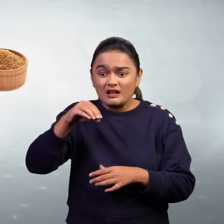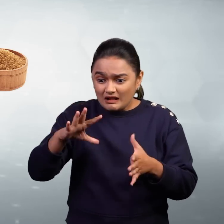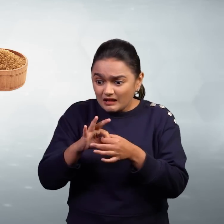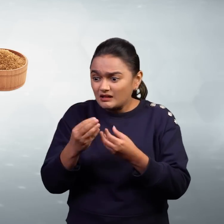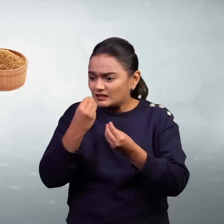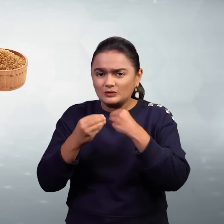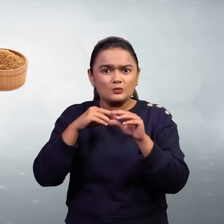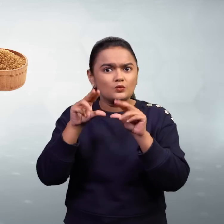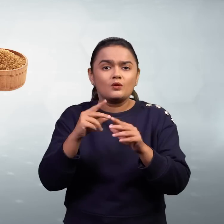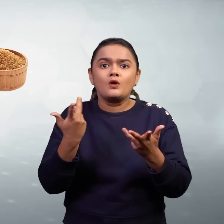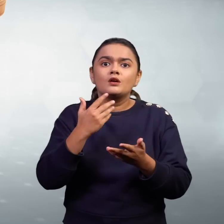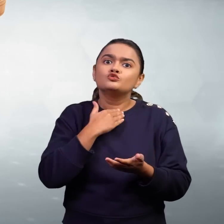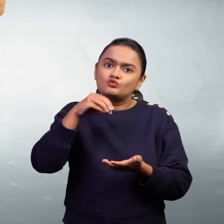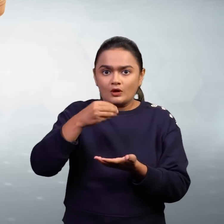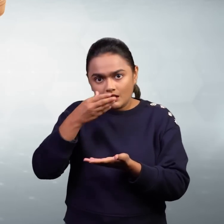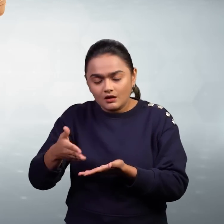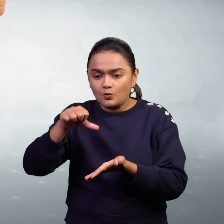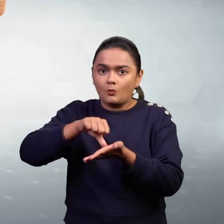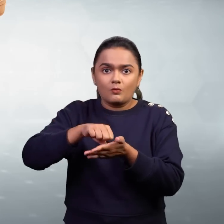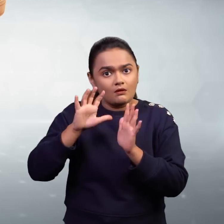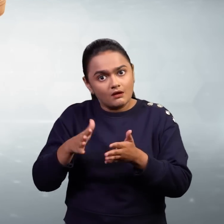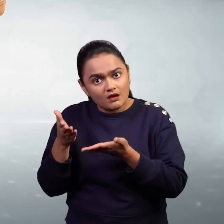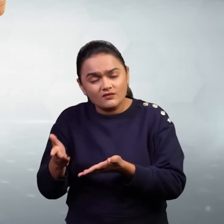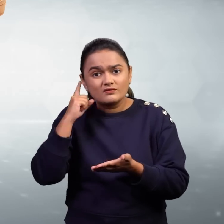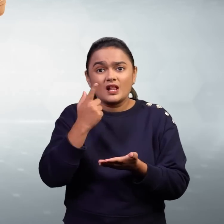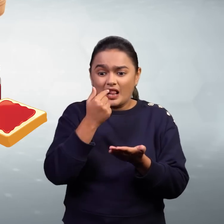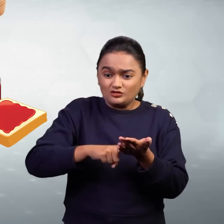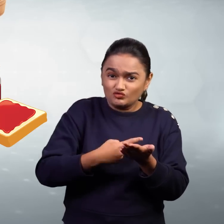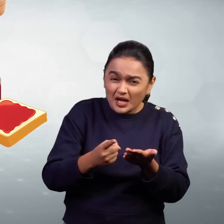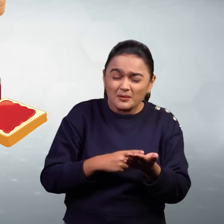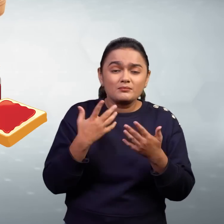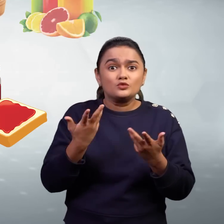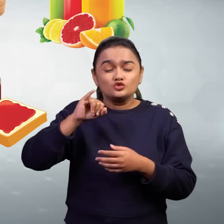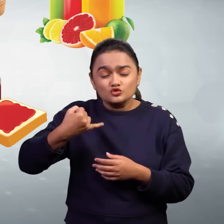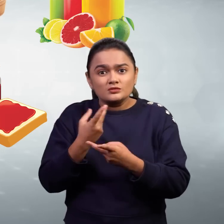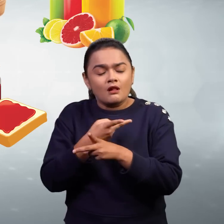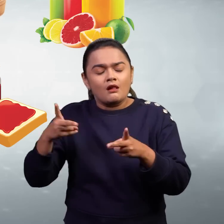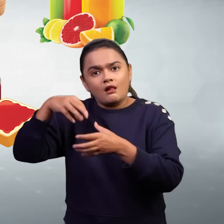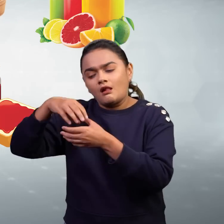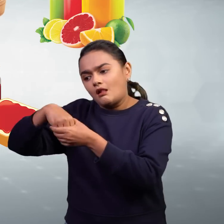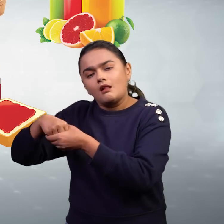This includes sugar, jaggery, jam, juices, etc.